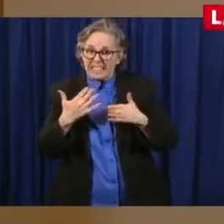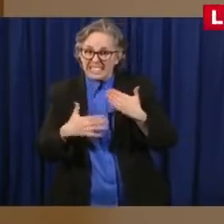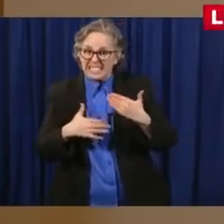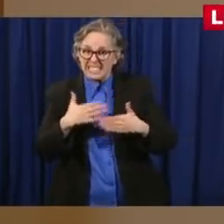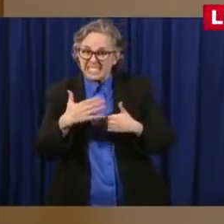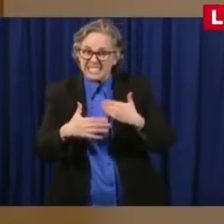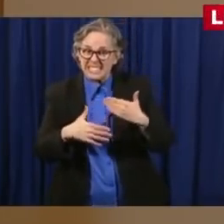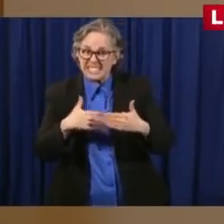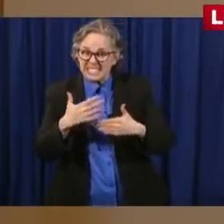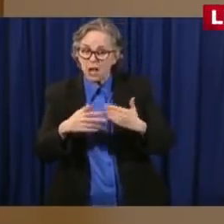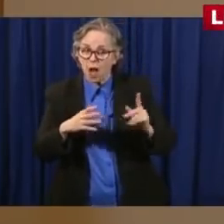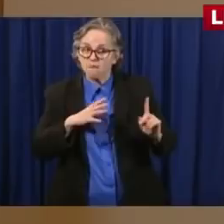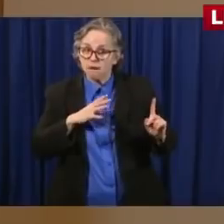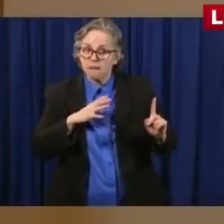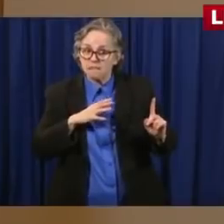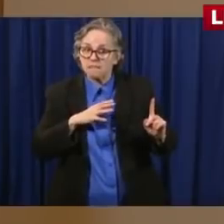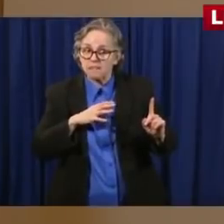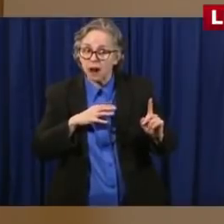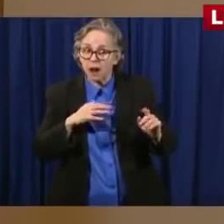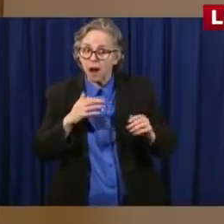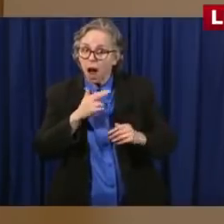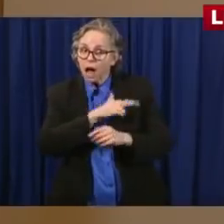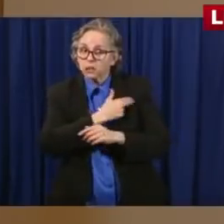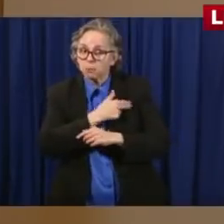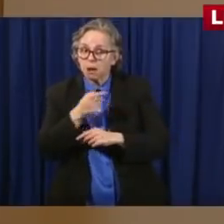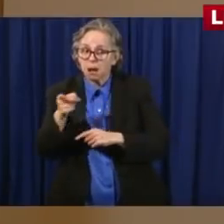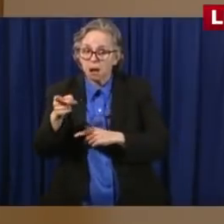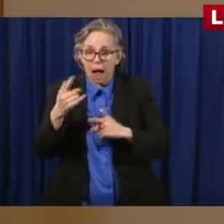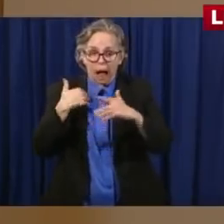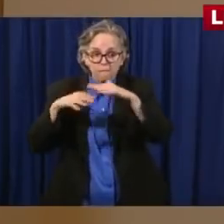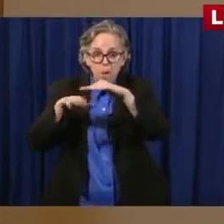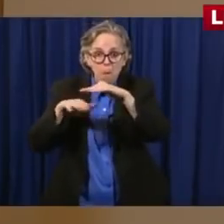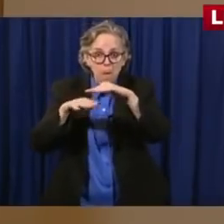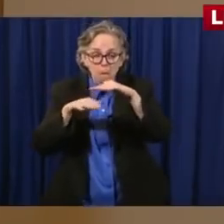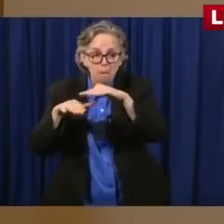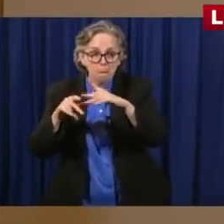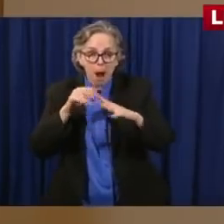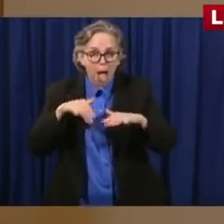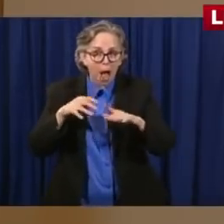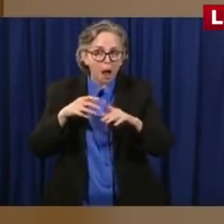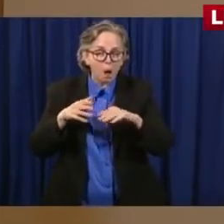THIS IS A GOOD STORY FOR VENTILATORS AS LONG AS WE HOLD STEADY.